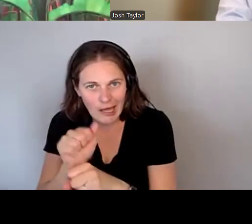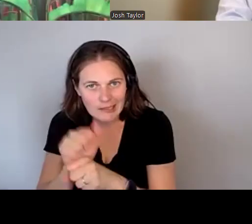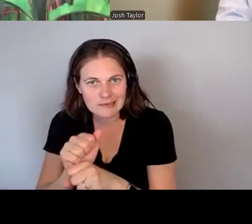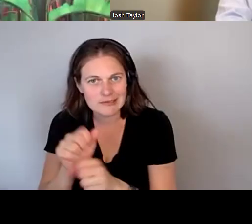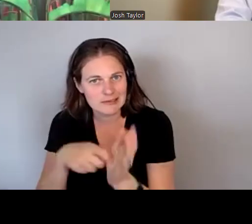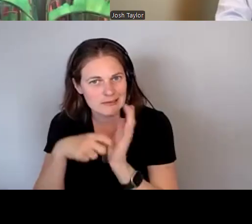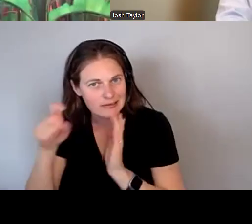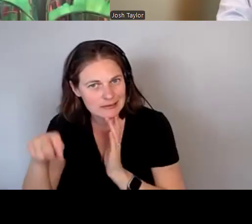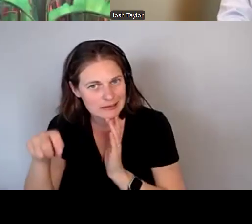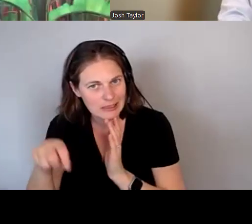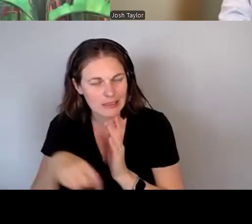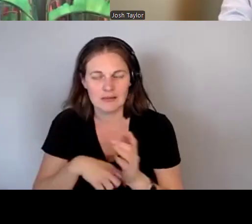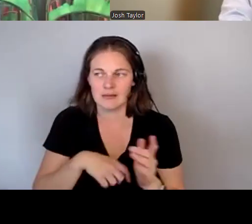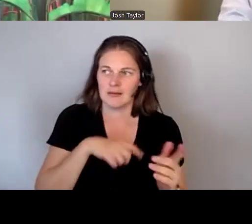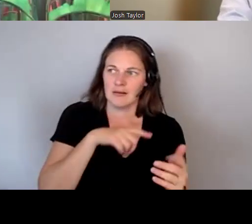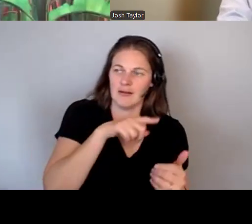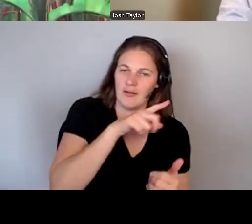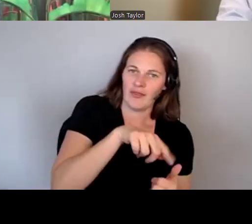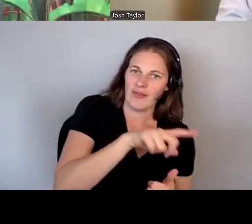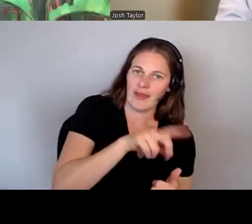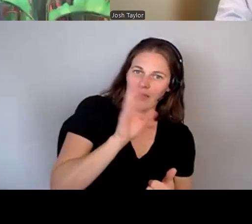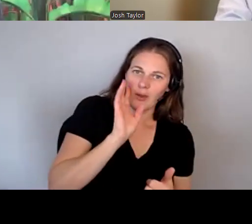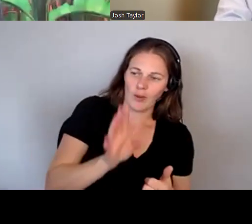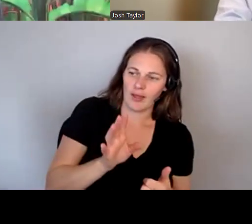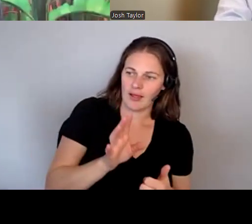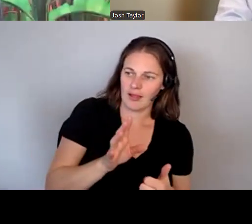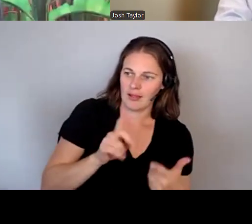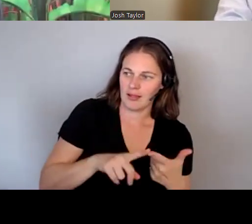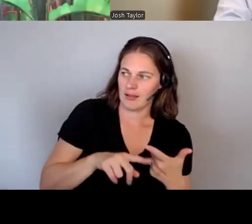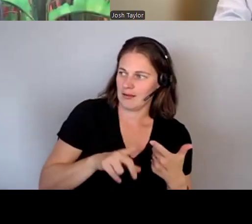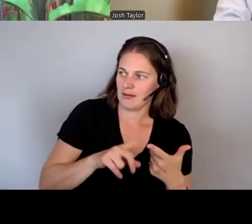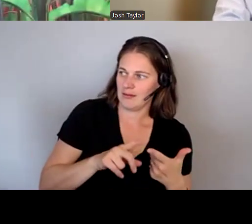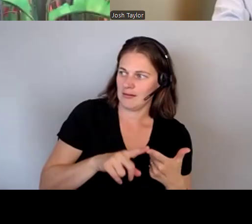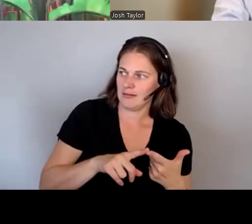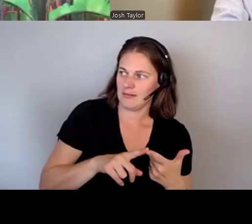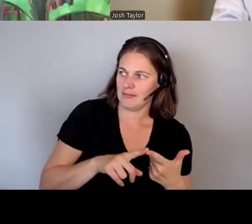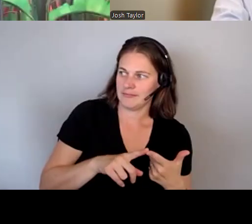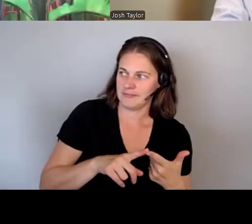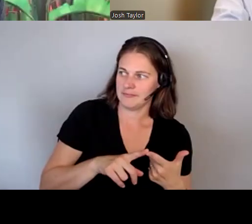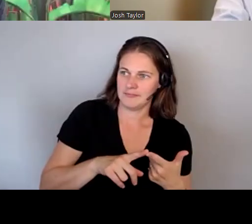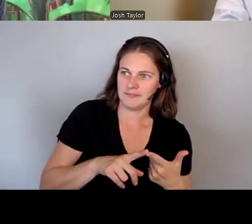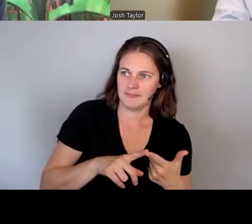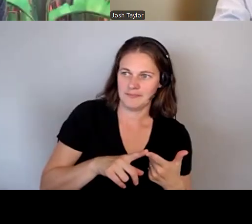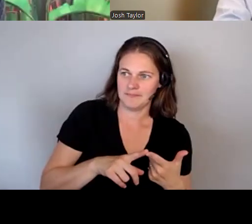They are culling, curating the match.